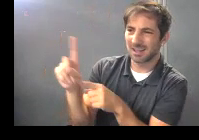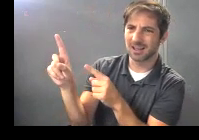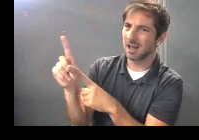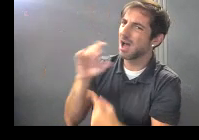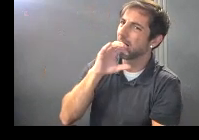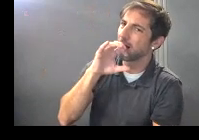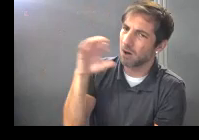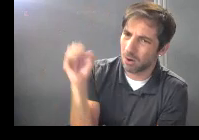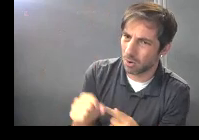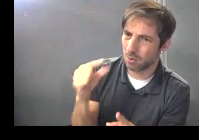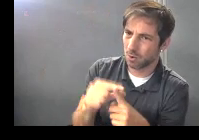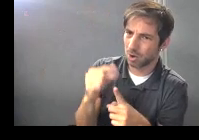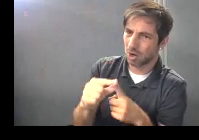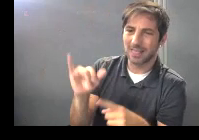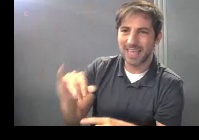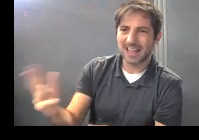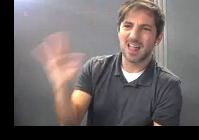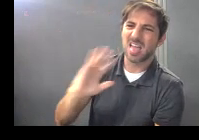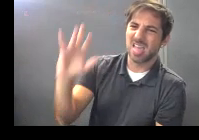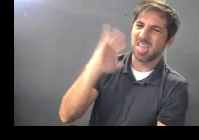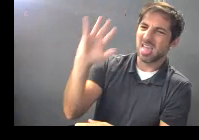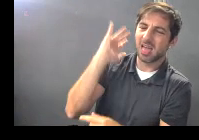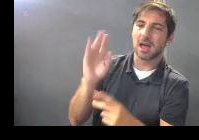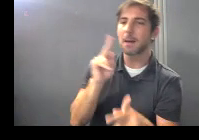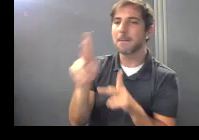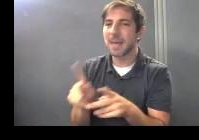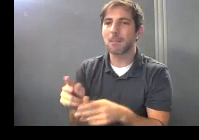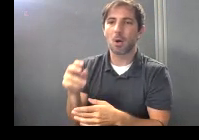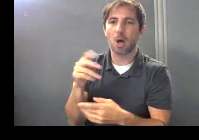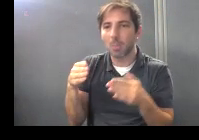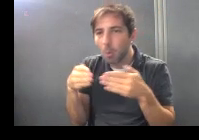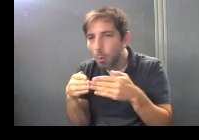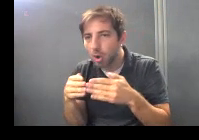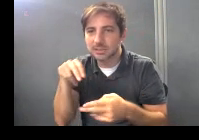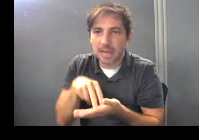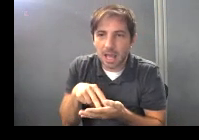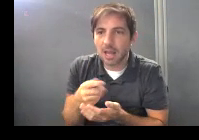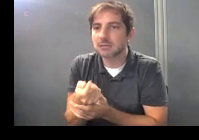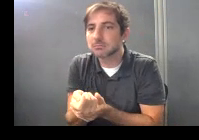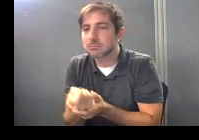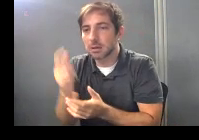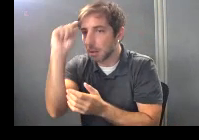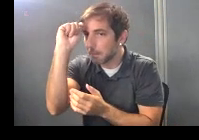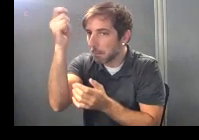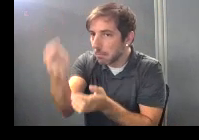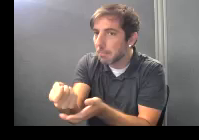IT REFERS TO THE TIME WHEN PEOPLE BEGGED ON THE CORNER WITH CAP IN HAND.